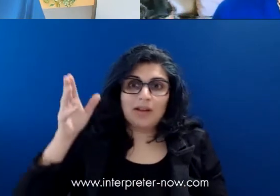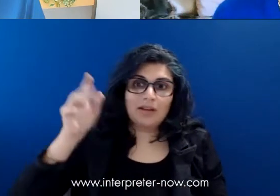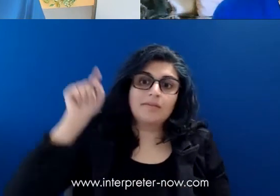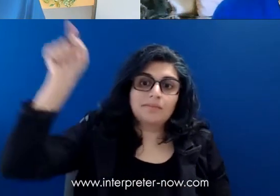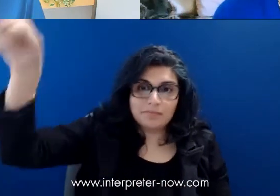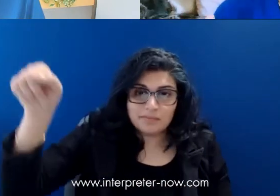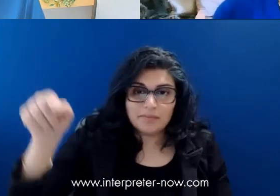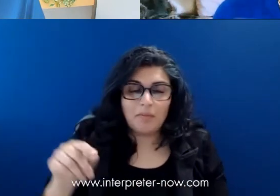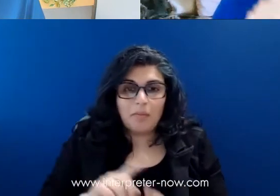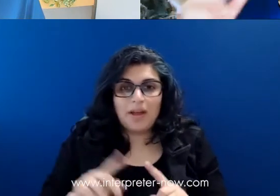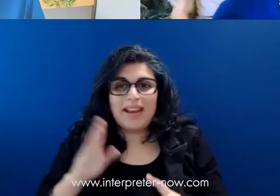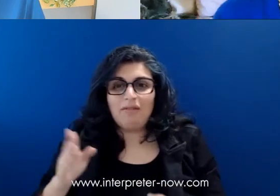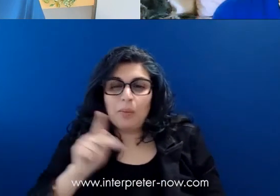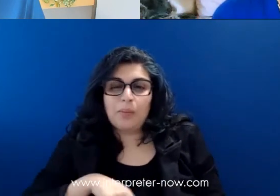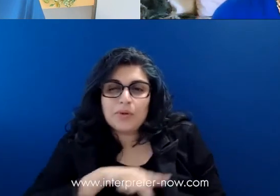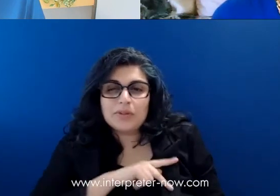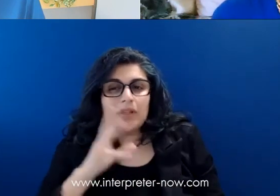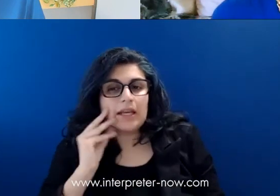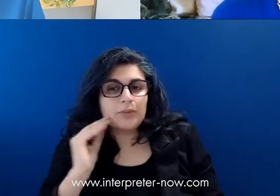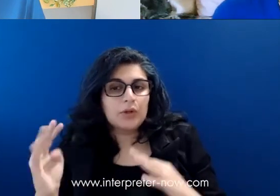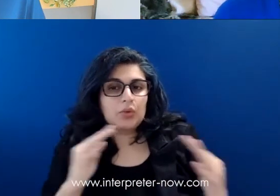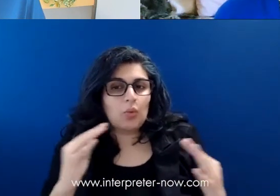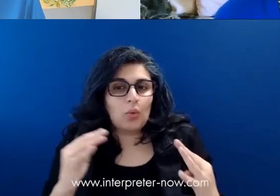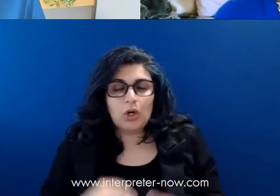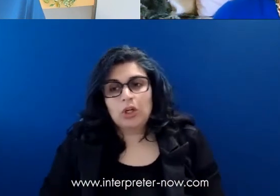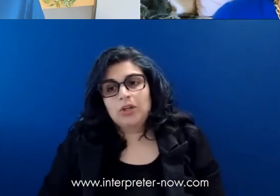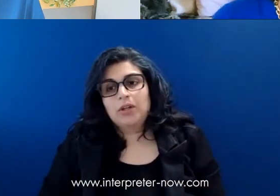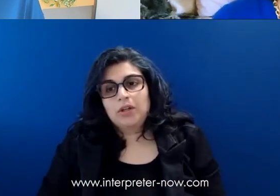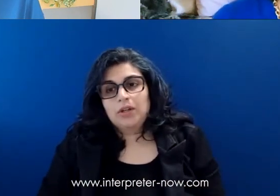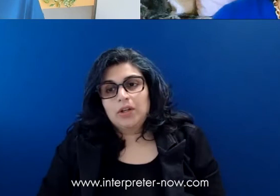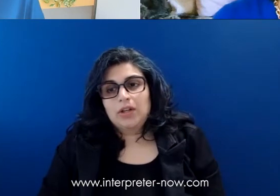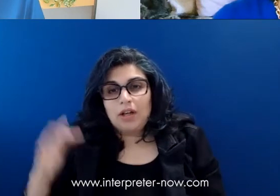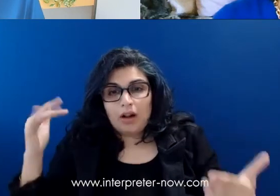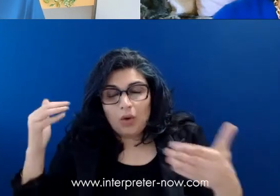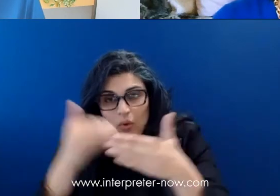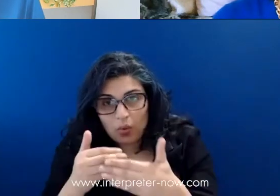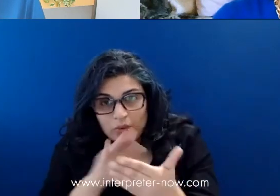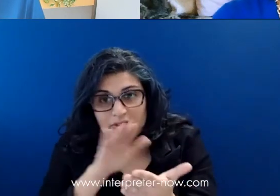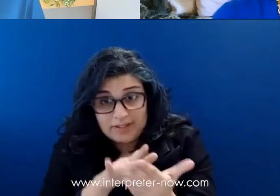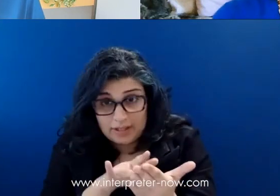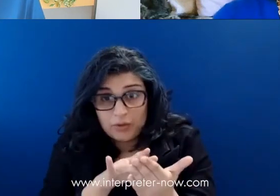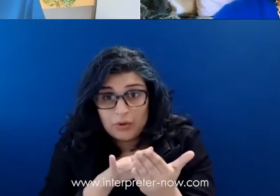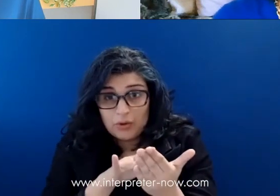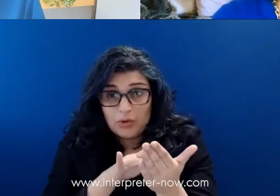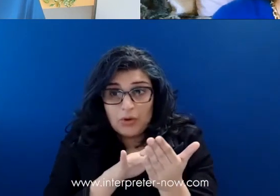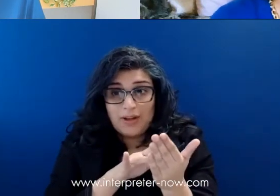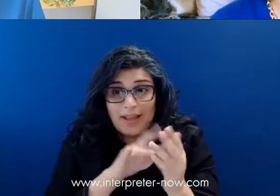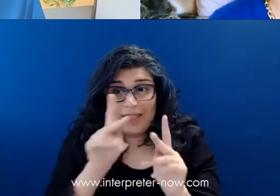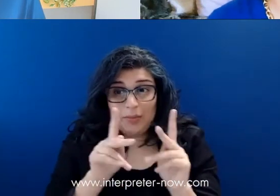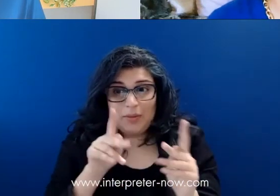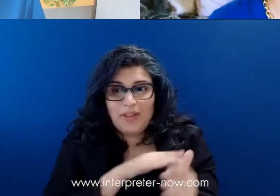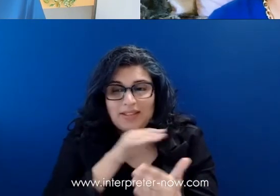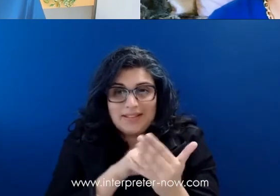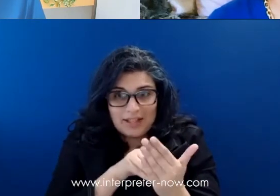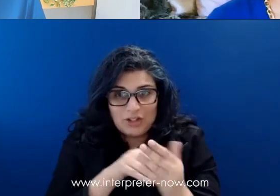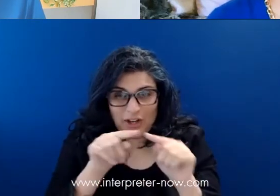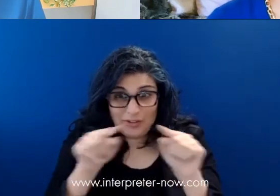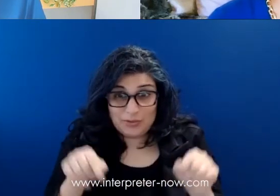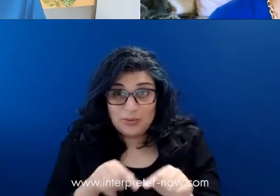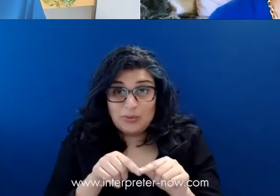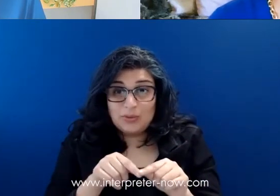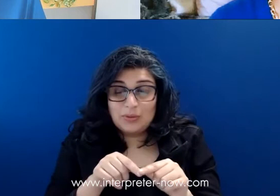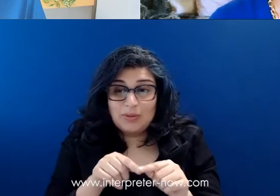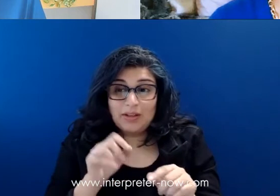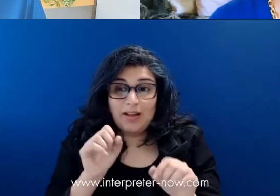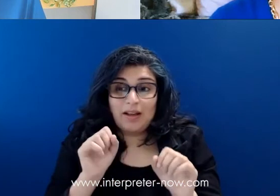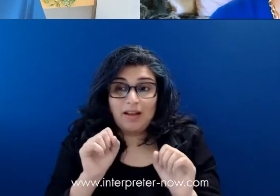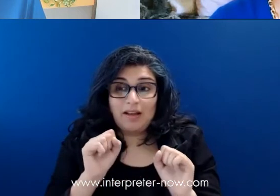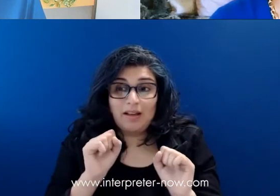So what would happen is, the people at the center of those circles can actually emote